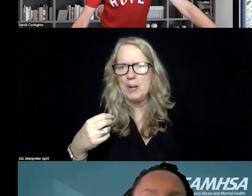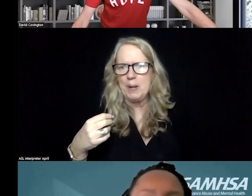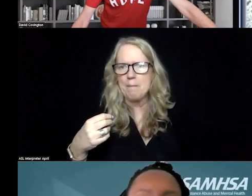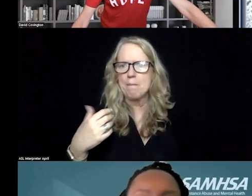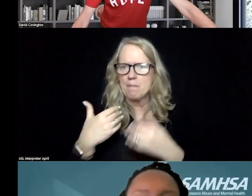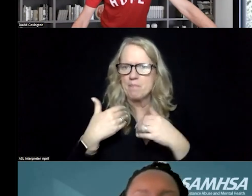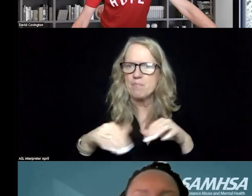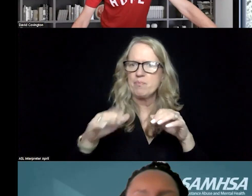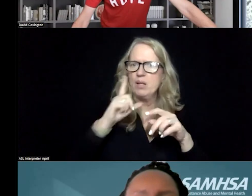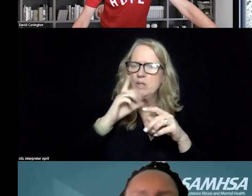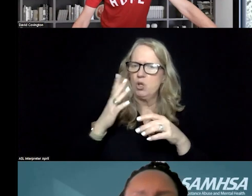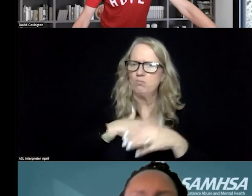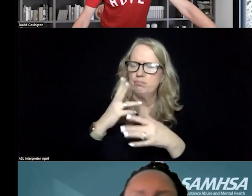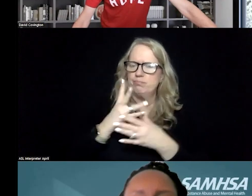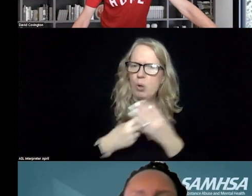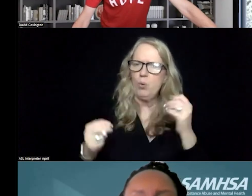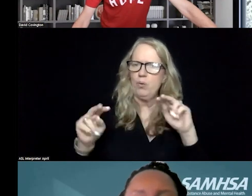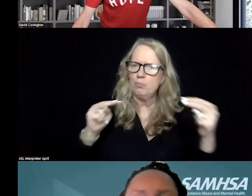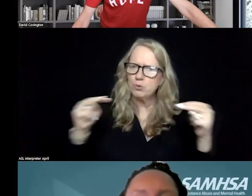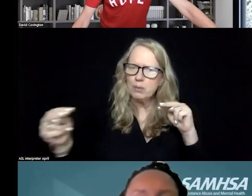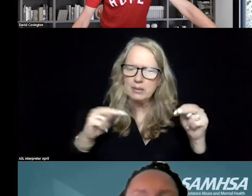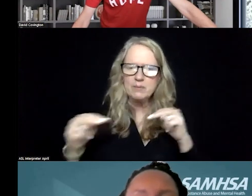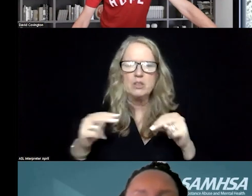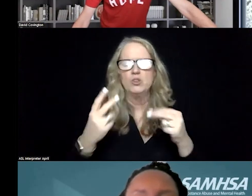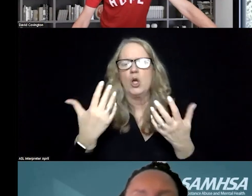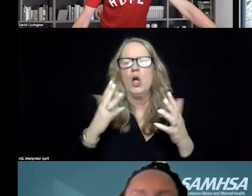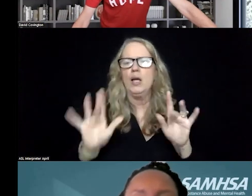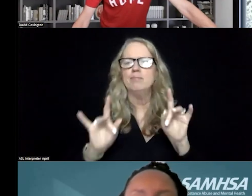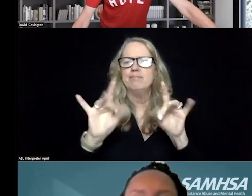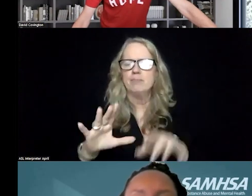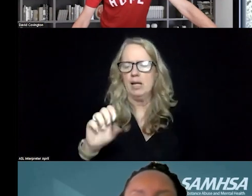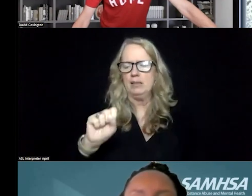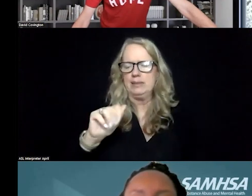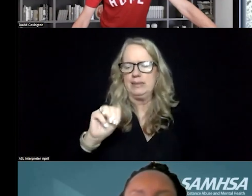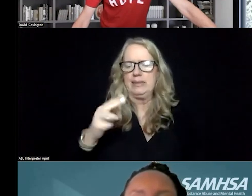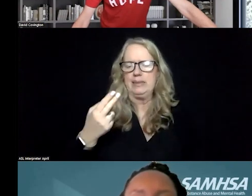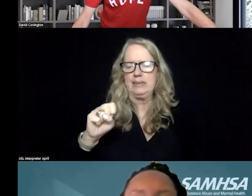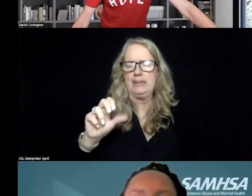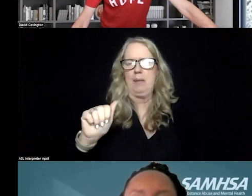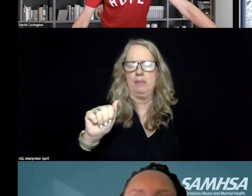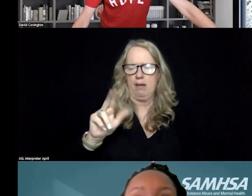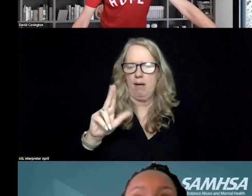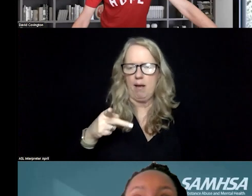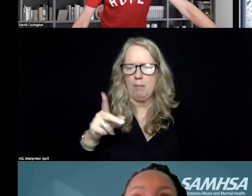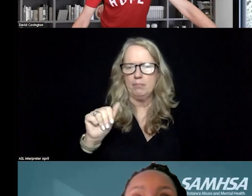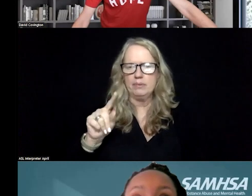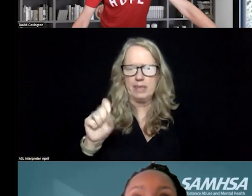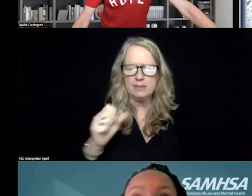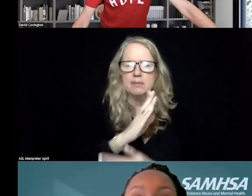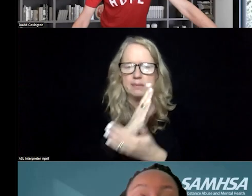TO EACH SIDES. I WANTED TO GIVE A COUPLE OF SAMHSA UPDATES. SOME ARE